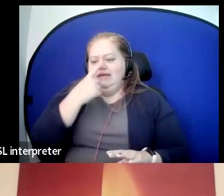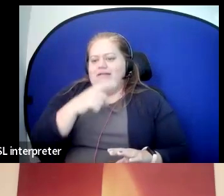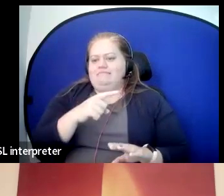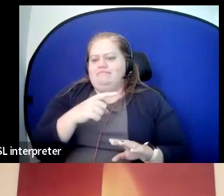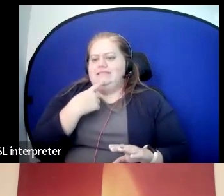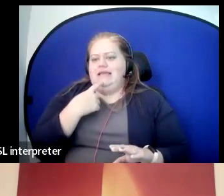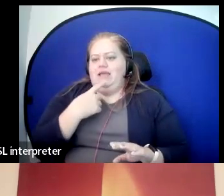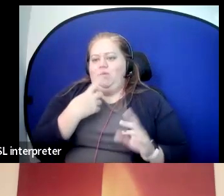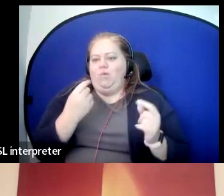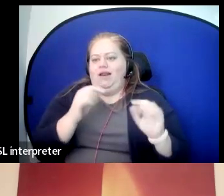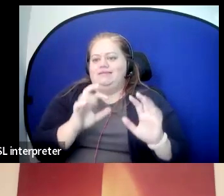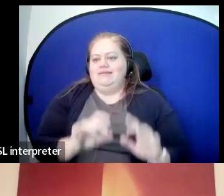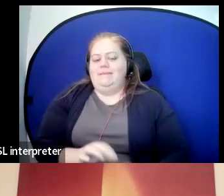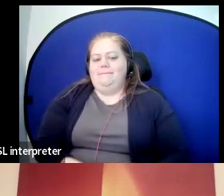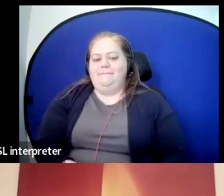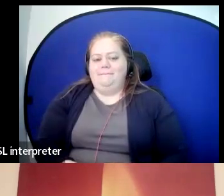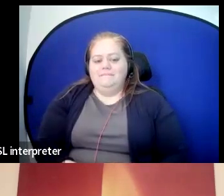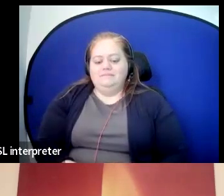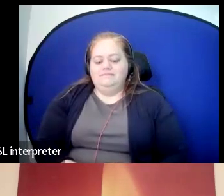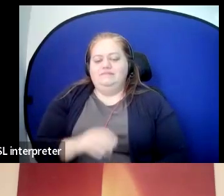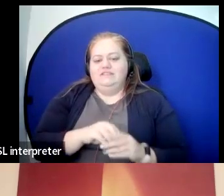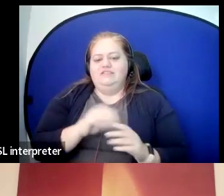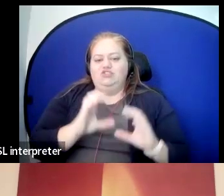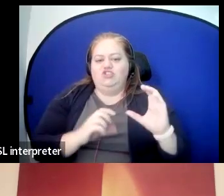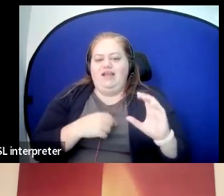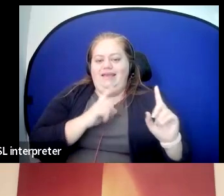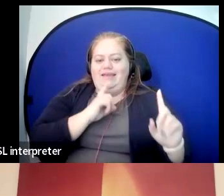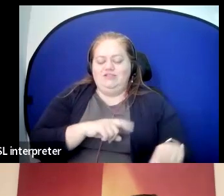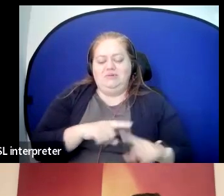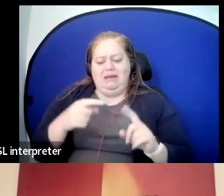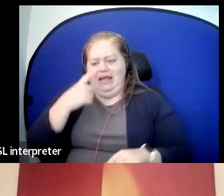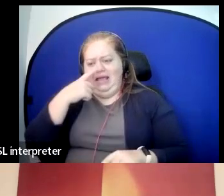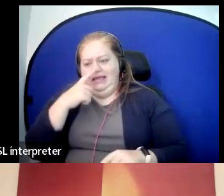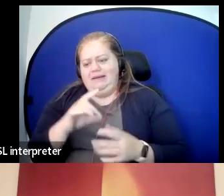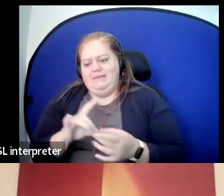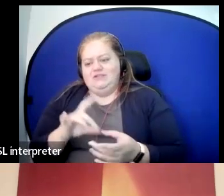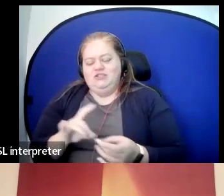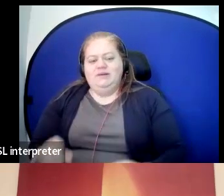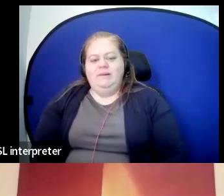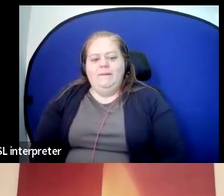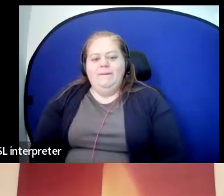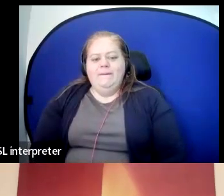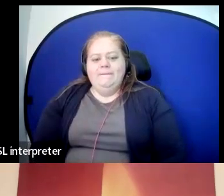I answered in the chat, but I can mention there.